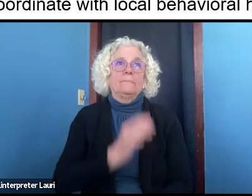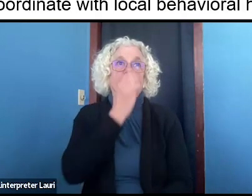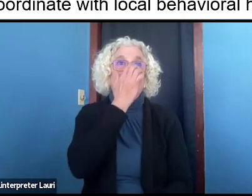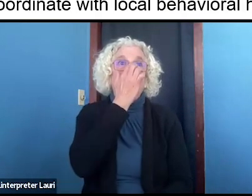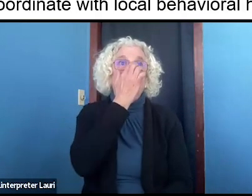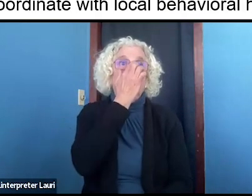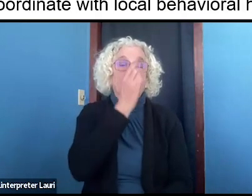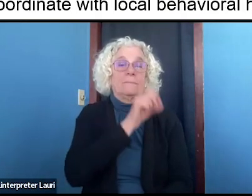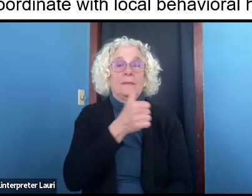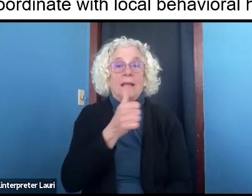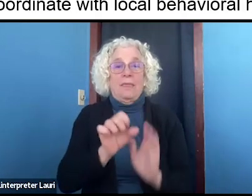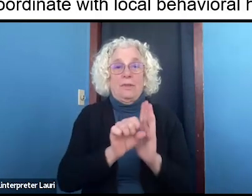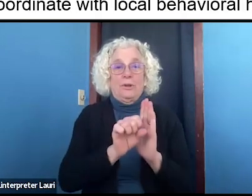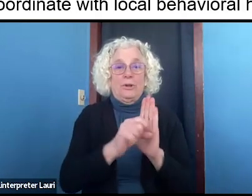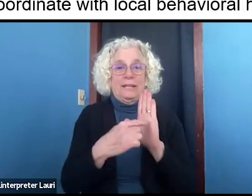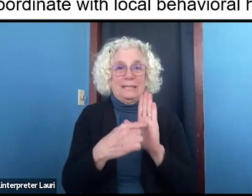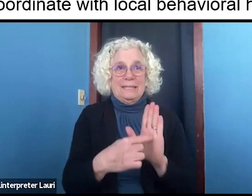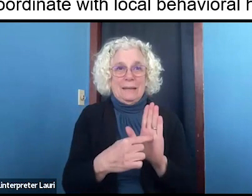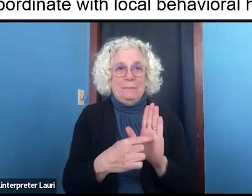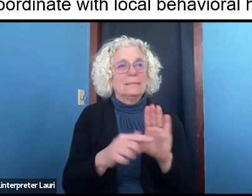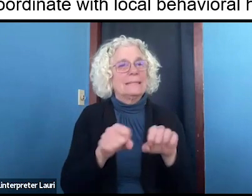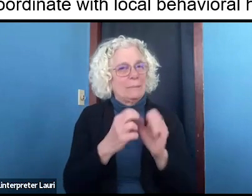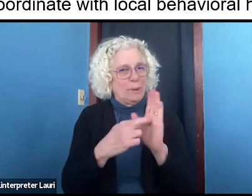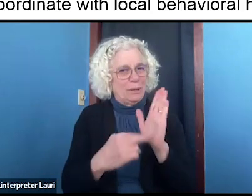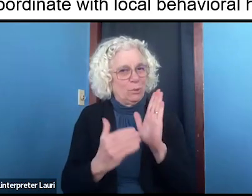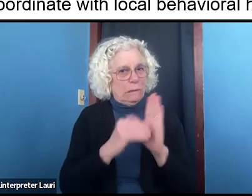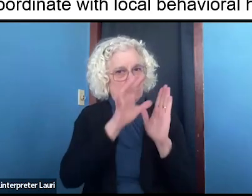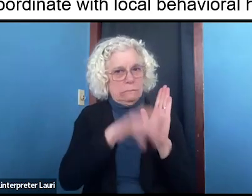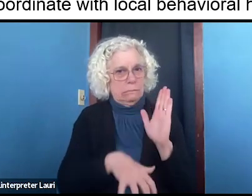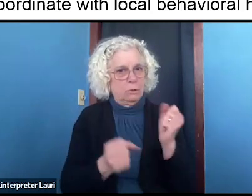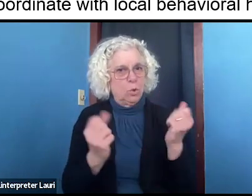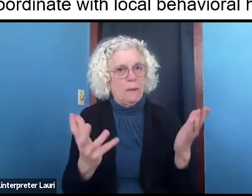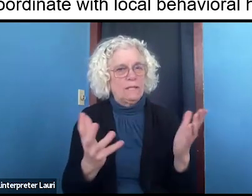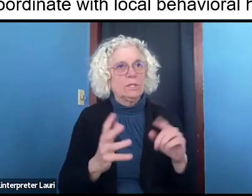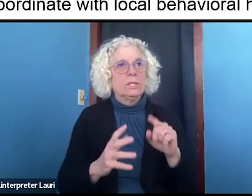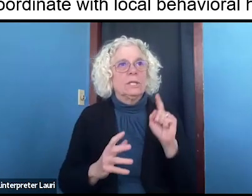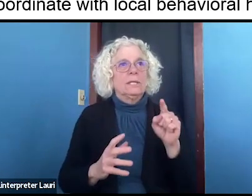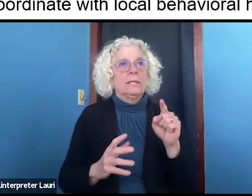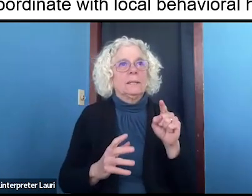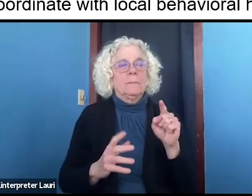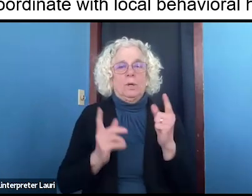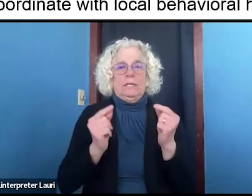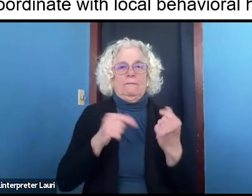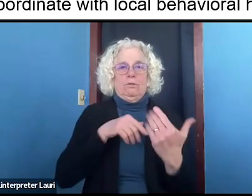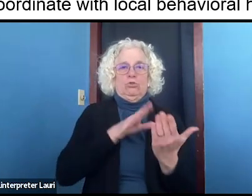And this is another slide to break the rules. Rules provides you with good examples of strategies. So I just want to talk about a few.